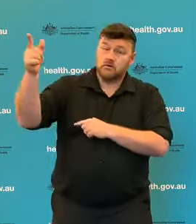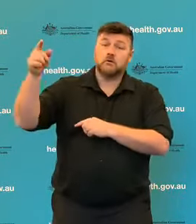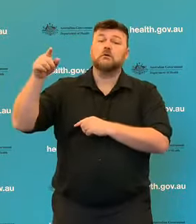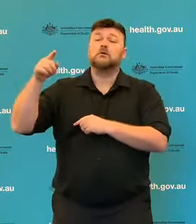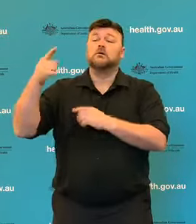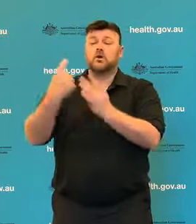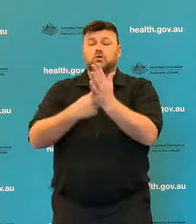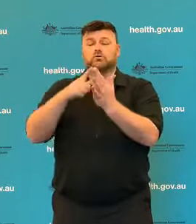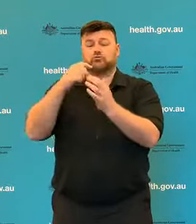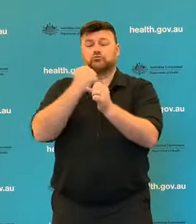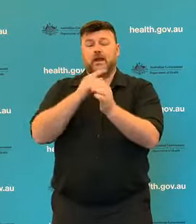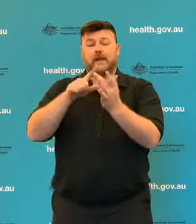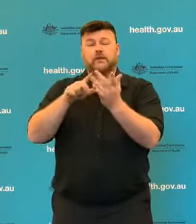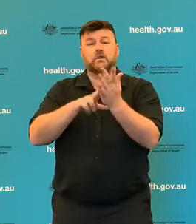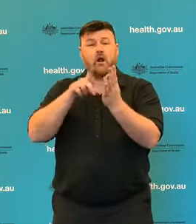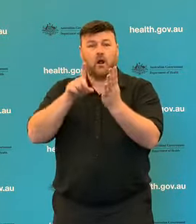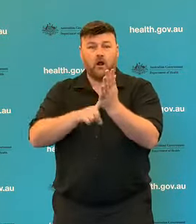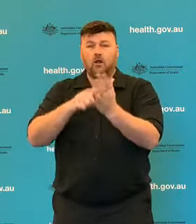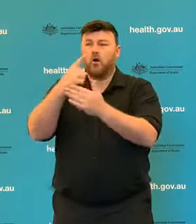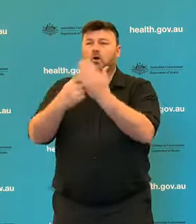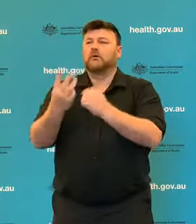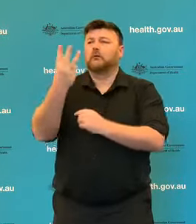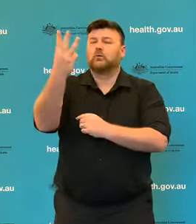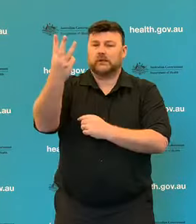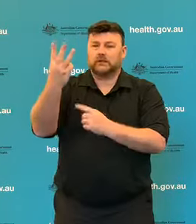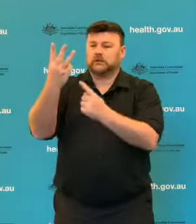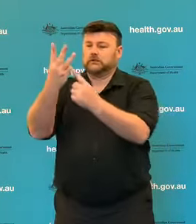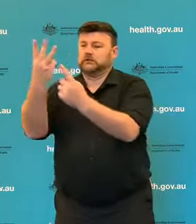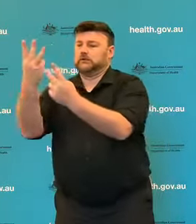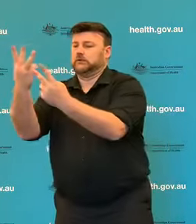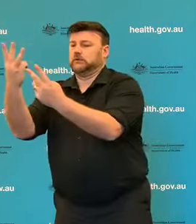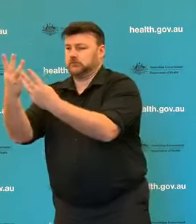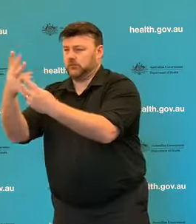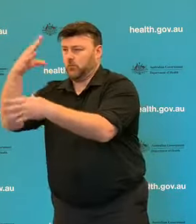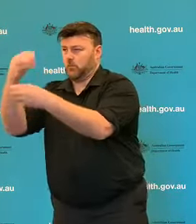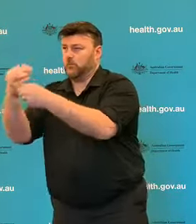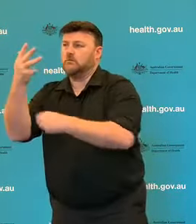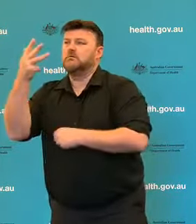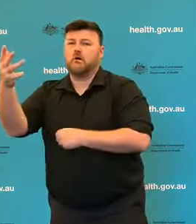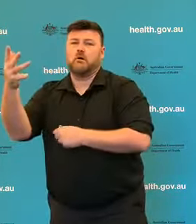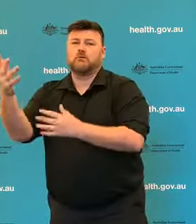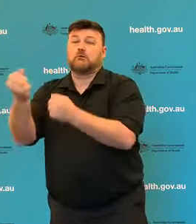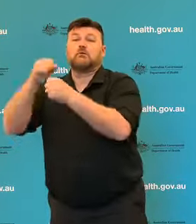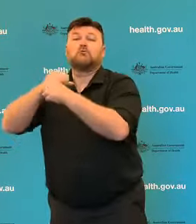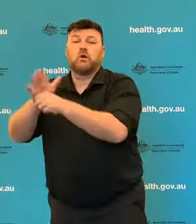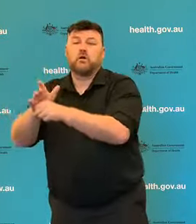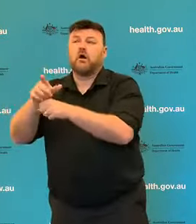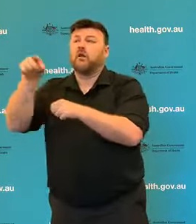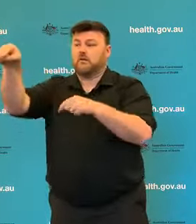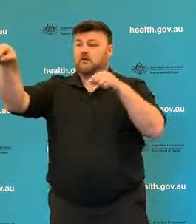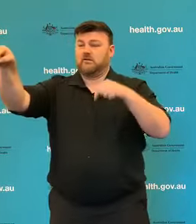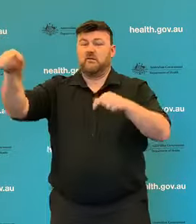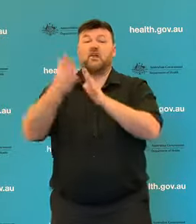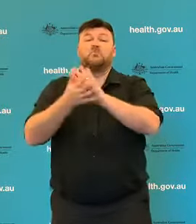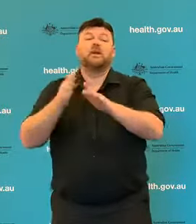locally acquired cases per day. Which of course equates to nine cases or more over three days.